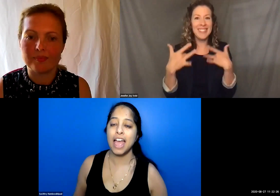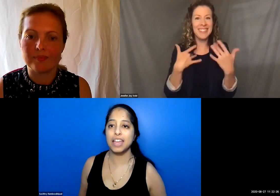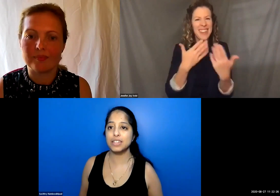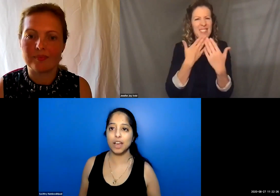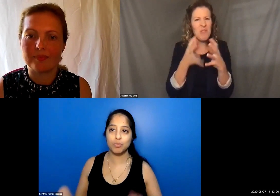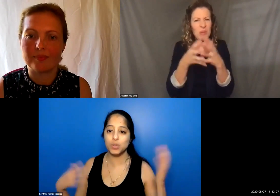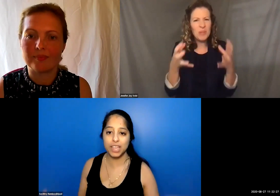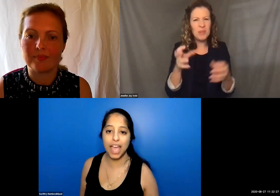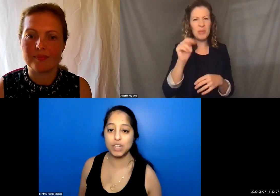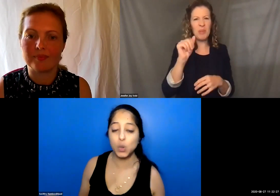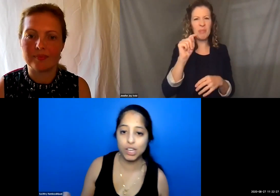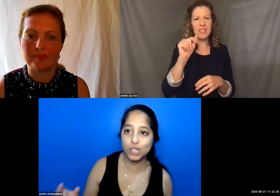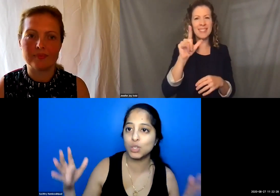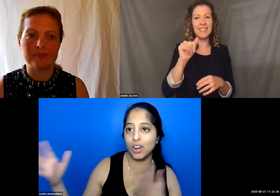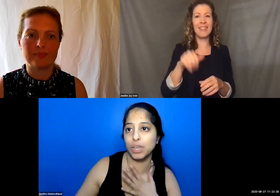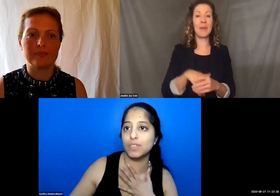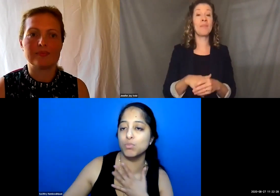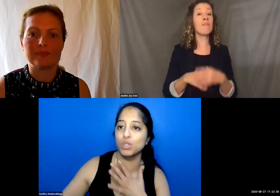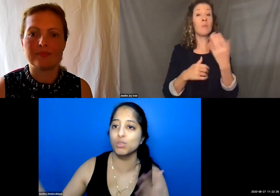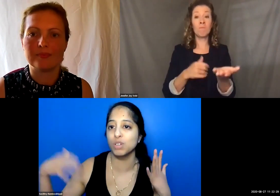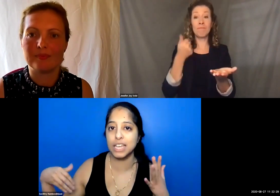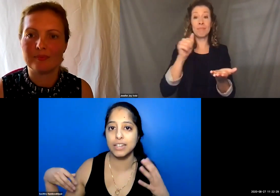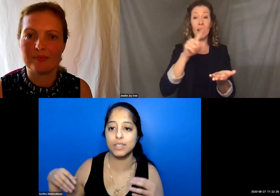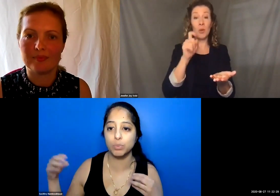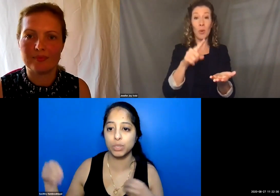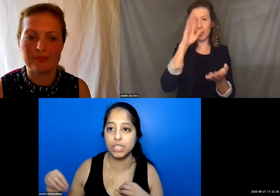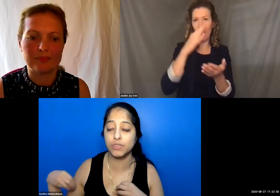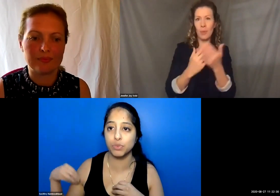and do we have any questions so i know we have some new attendees so please feel free